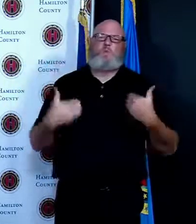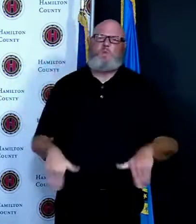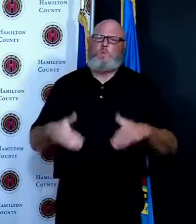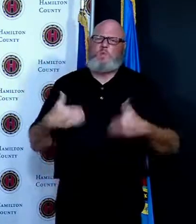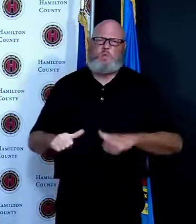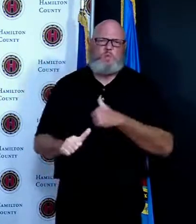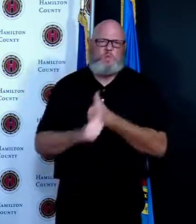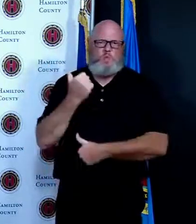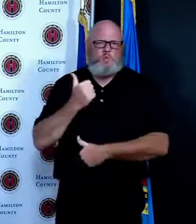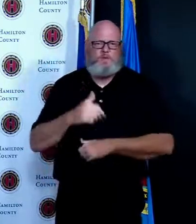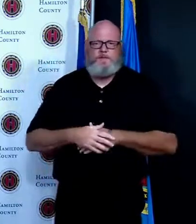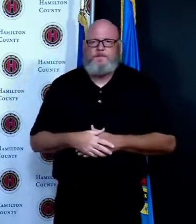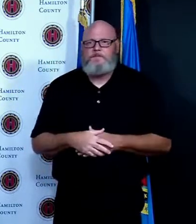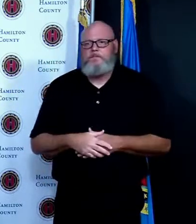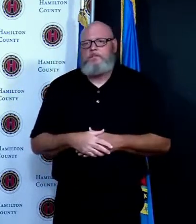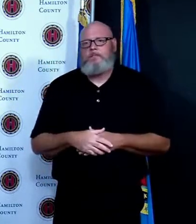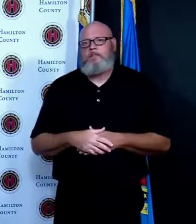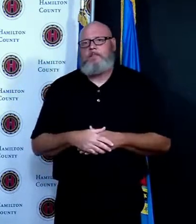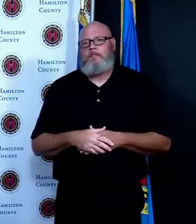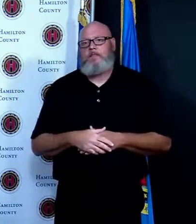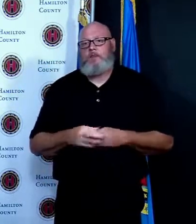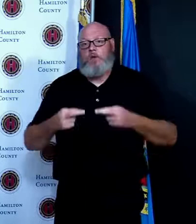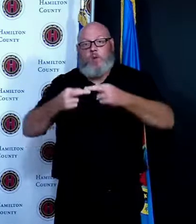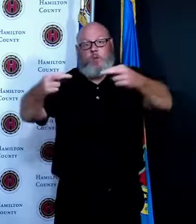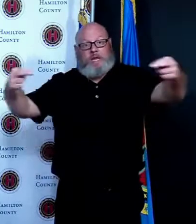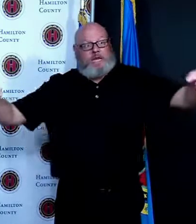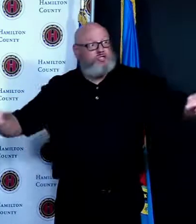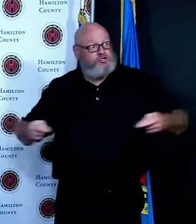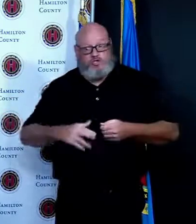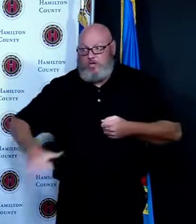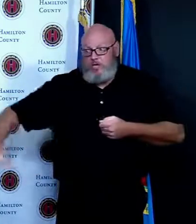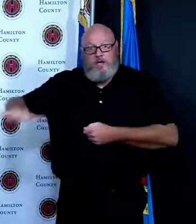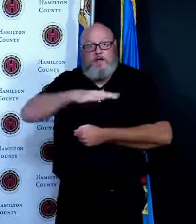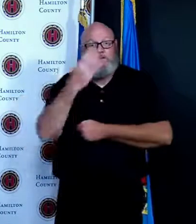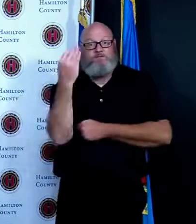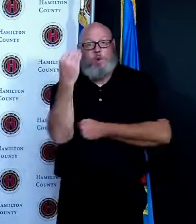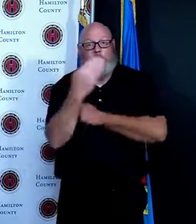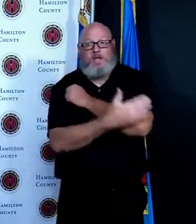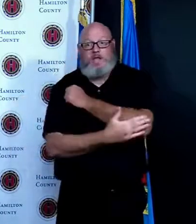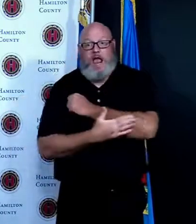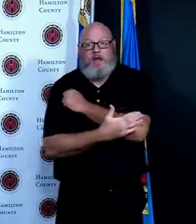expanding the pandemic so we need to work a lot harder at controlling our cases by doing those